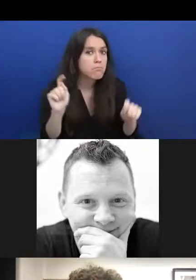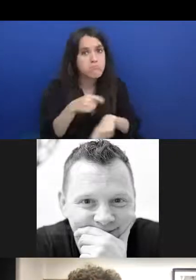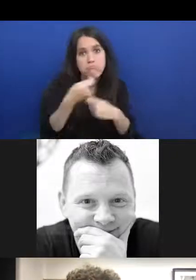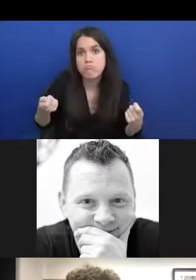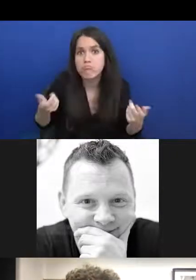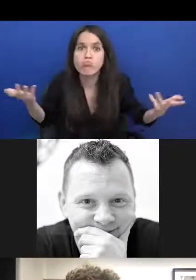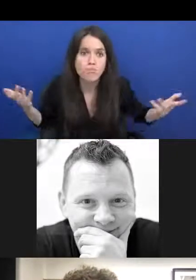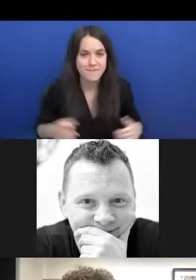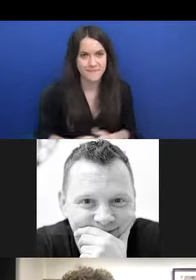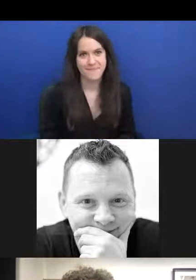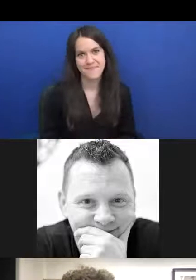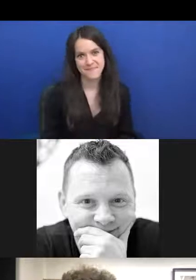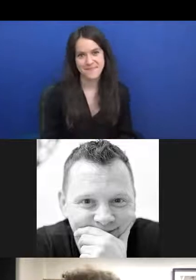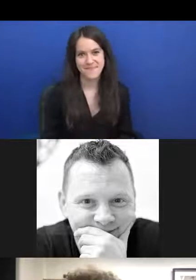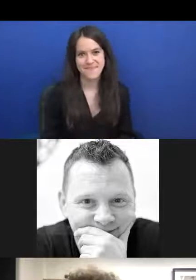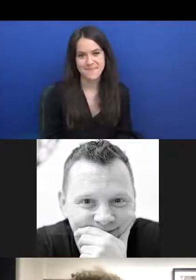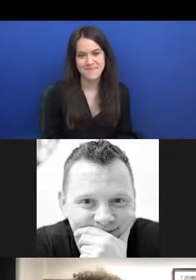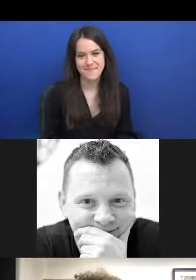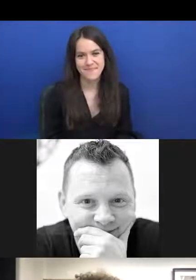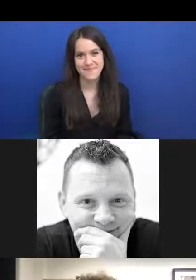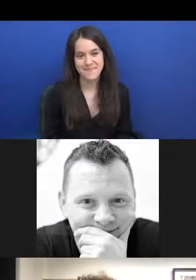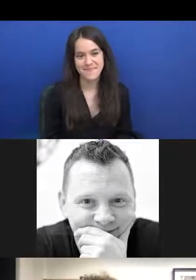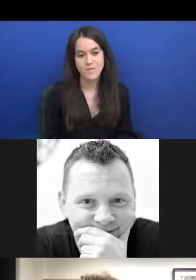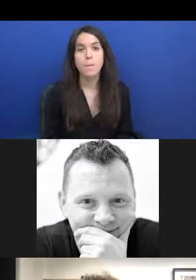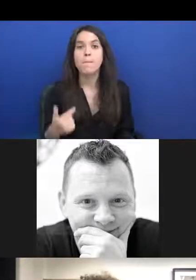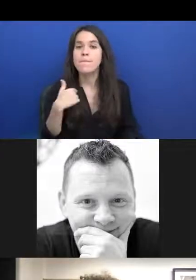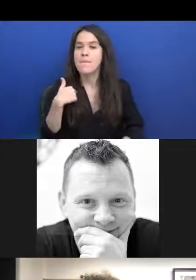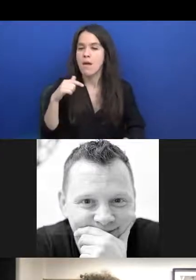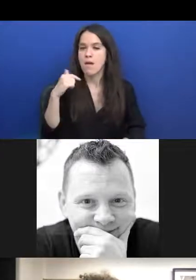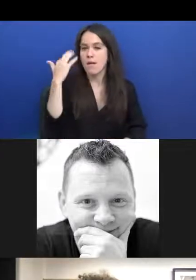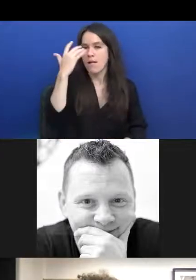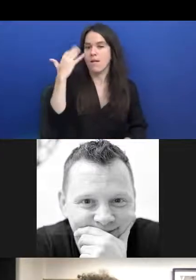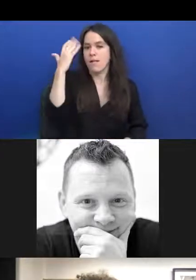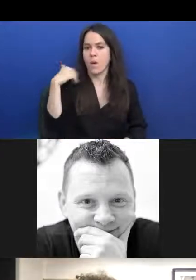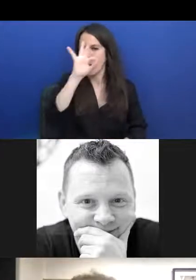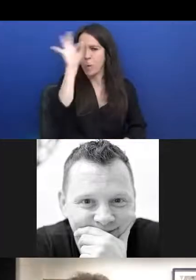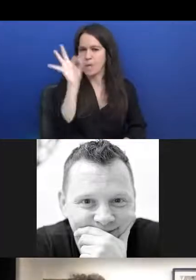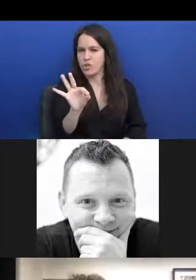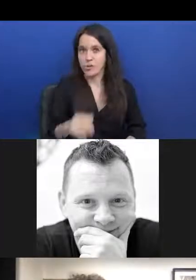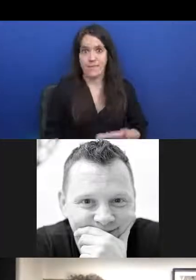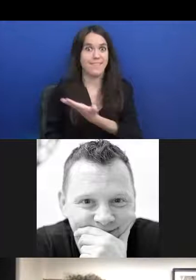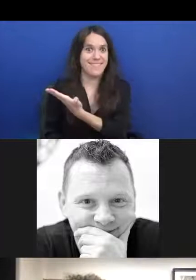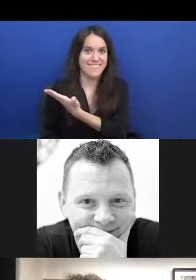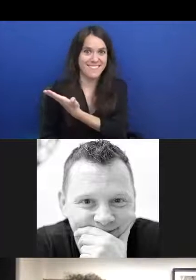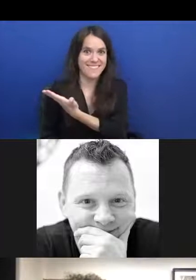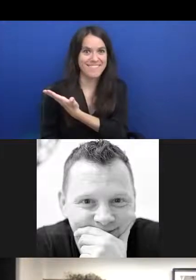so some of my initial questions possibly the same ones as I’m still grappling with many of them and